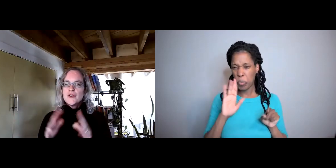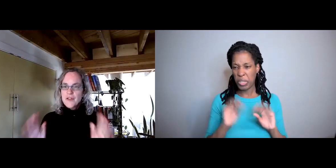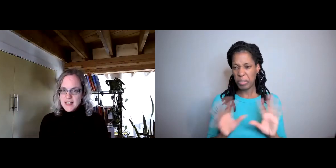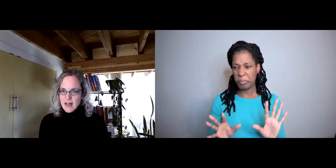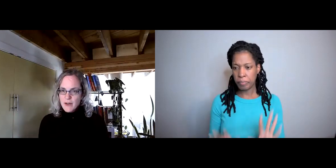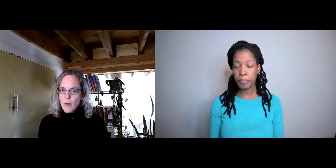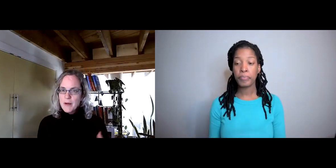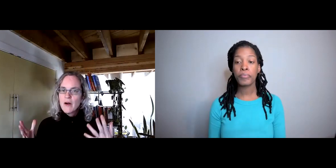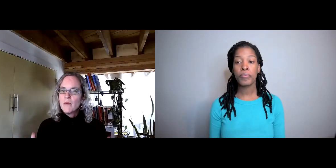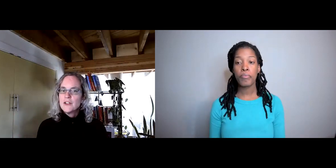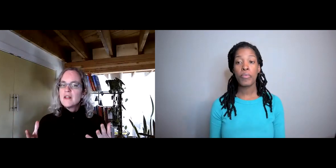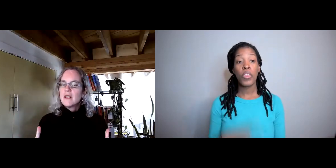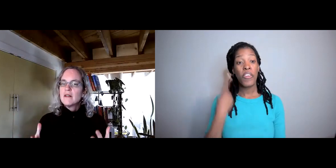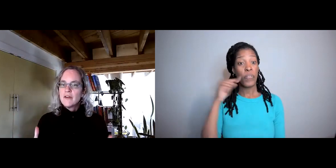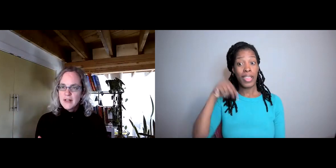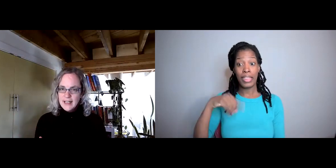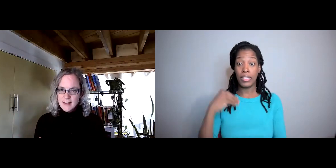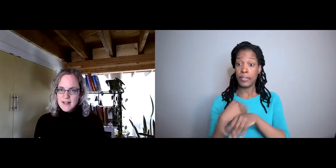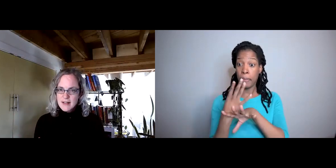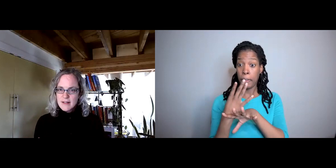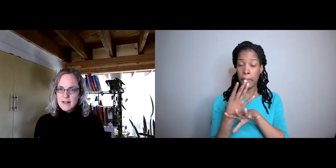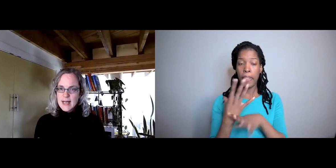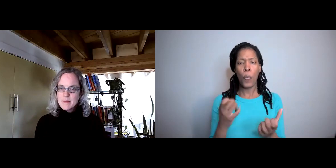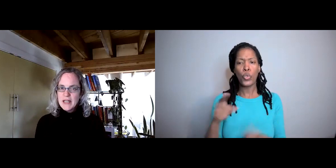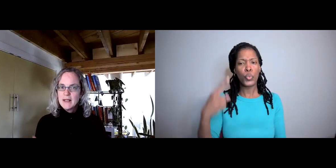So for the sake of our webinar, I want you to think of earnings as being money